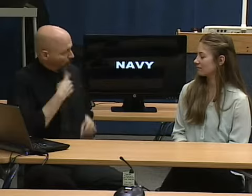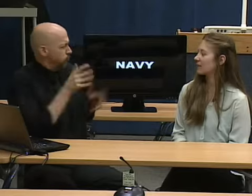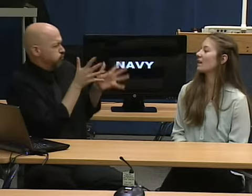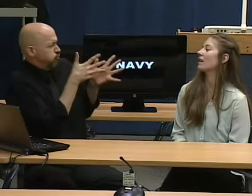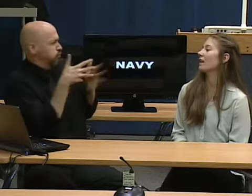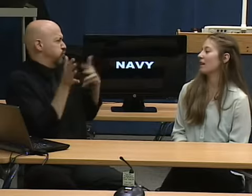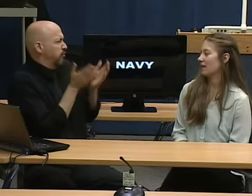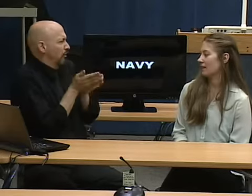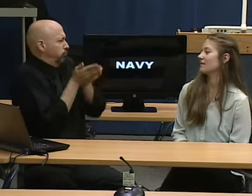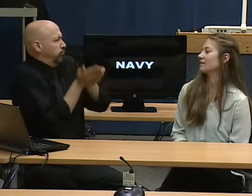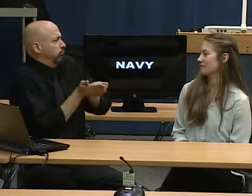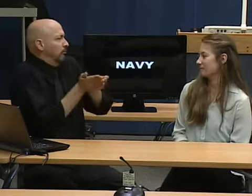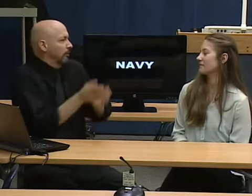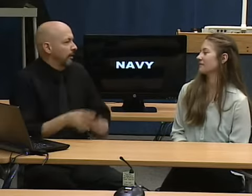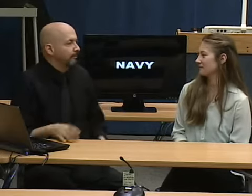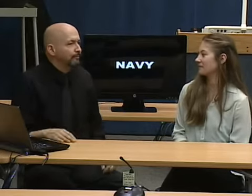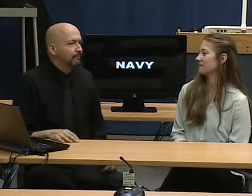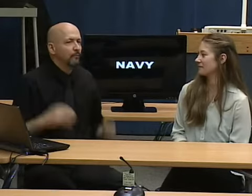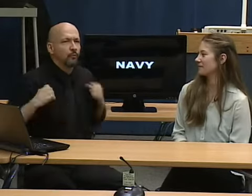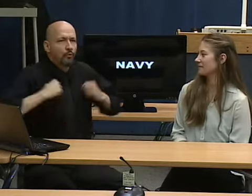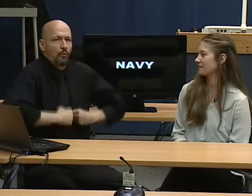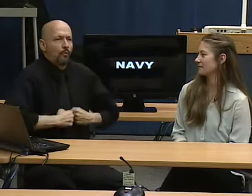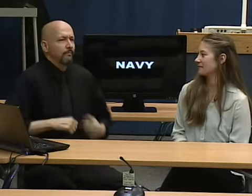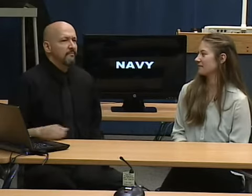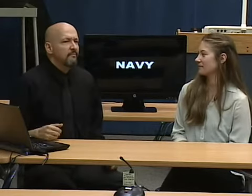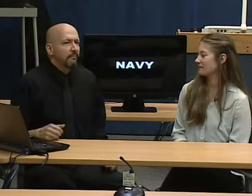It's to help protect from the wind when on a ship. Coat.